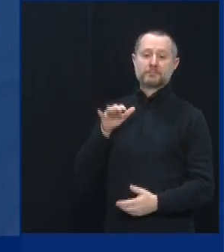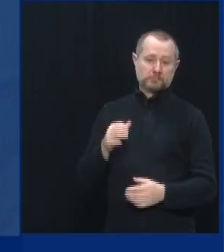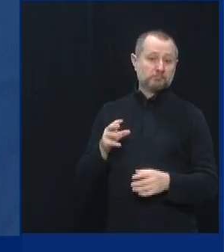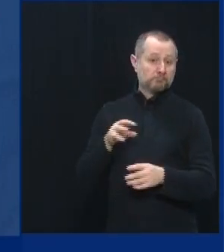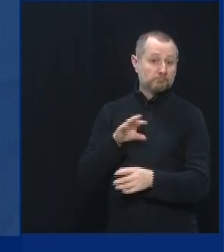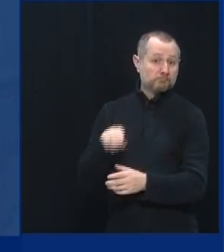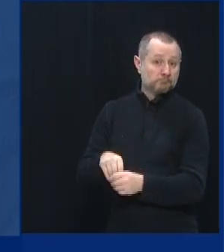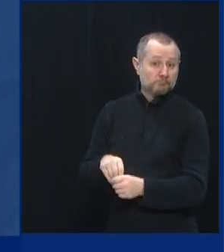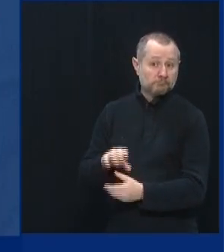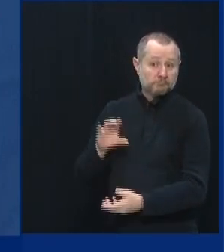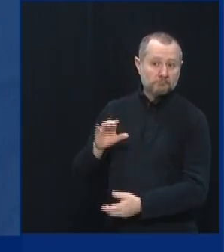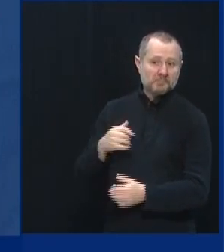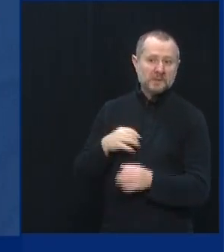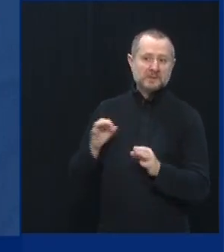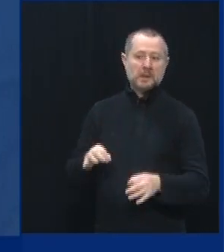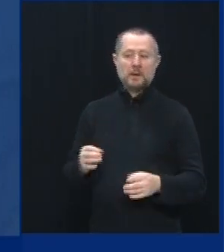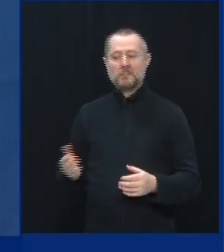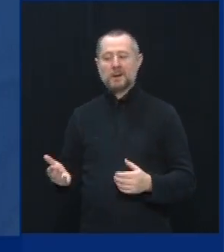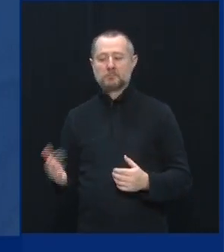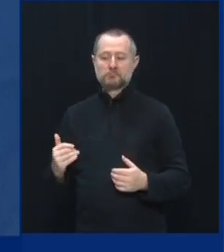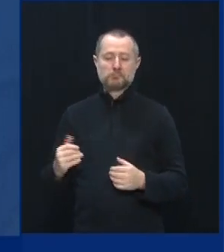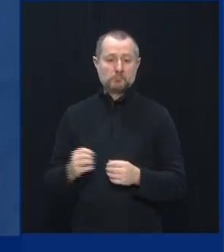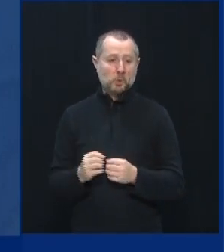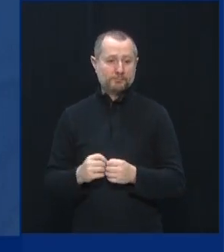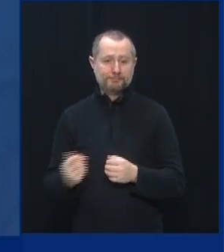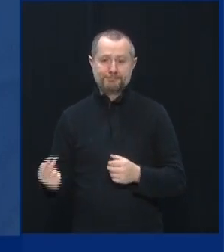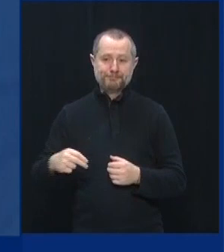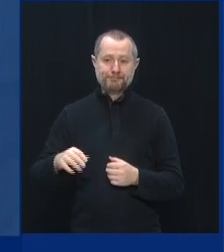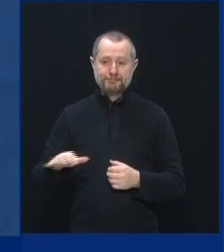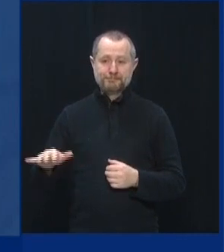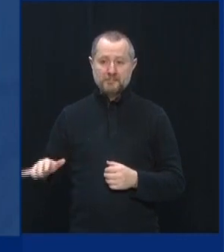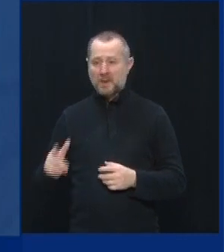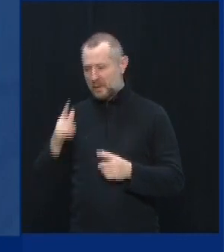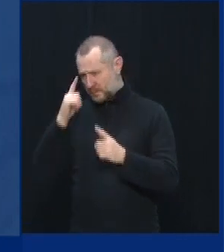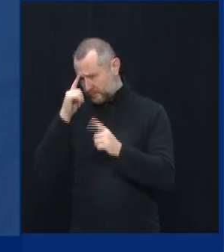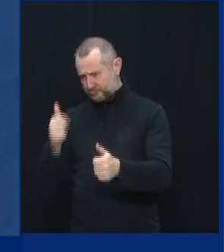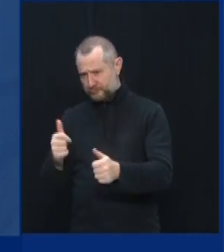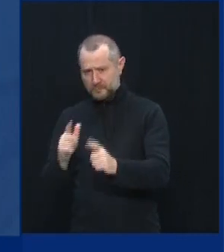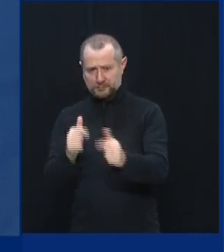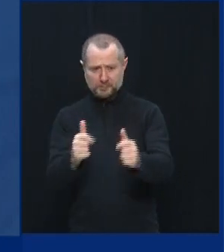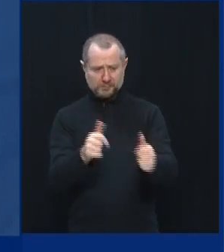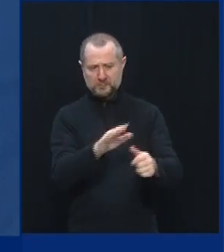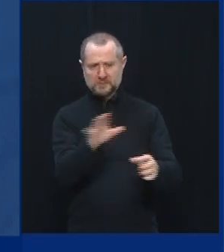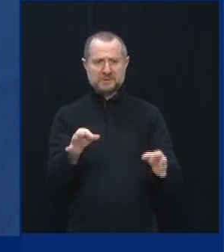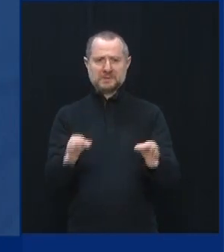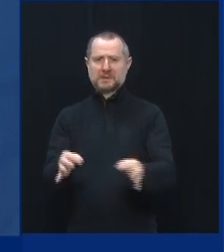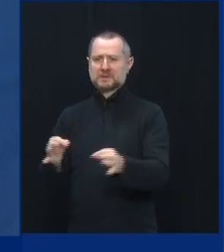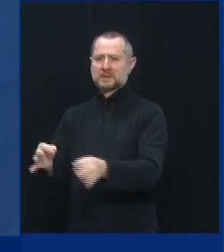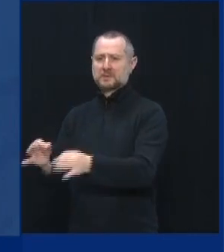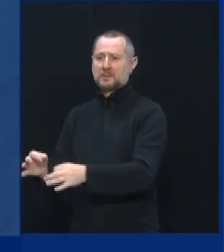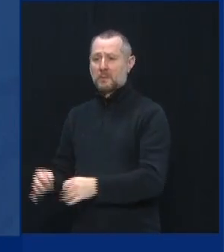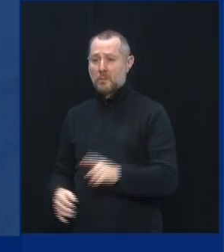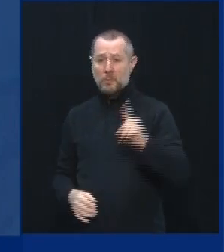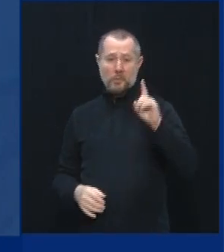FLEXIBILITY, AND AGAIN, THEY ARE GETTING MORE, SO THEORETICALLY THEY WOULD HAVE ADDITIONAL SUPPLY TO MAKE THOSE DECISIONS,